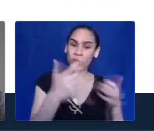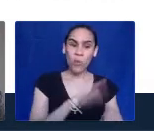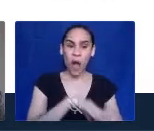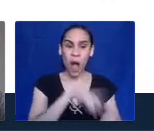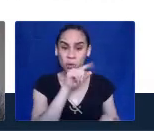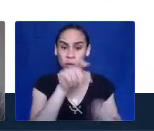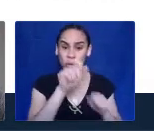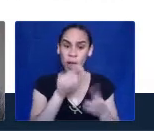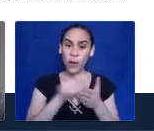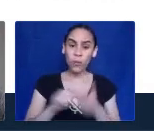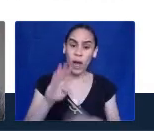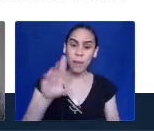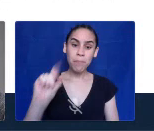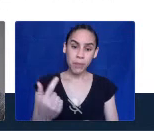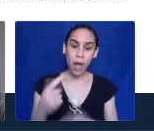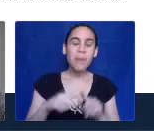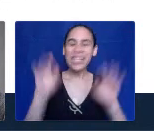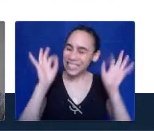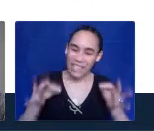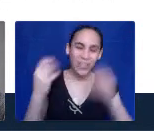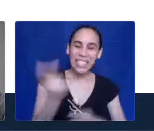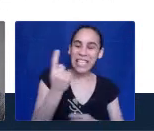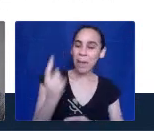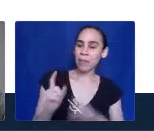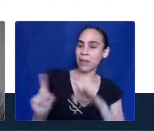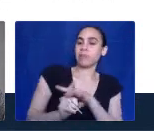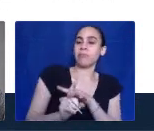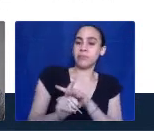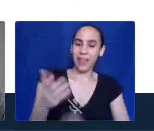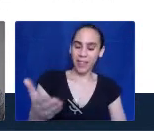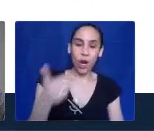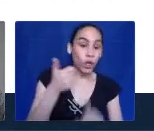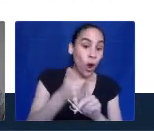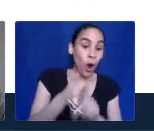um but definitely get something up there get your own domain if that's that's that's what you want